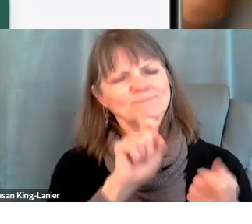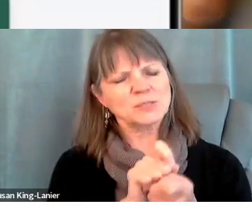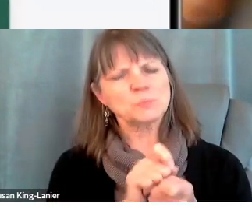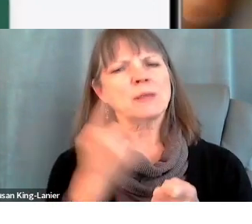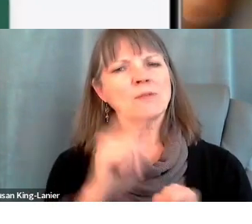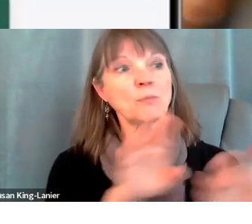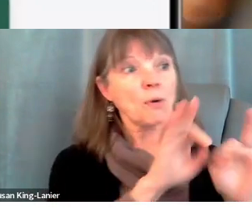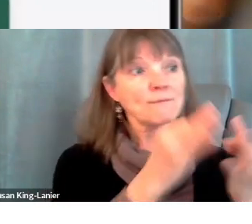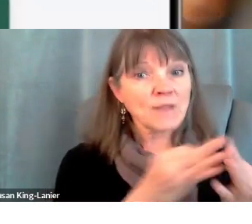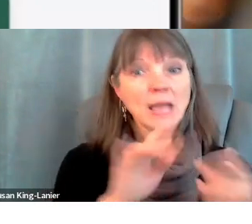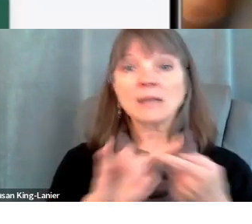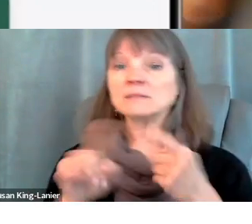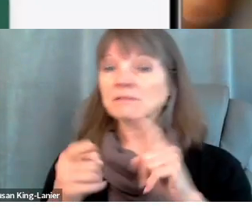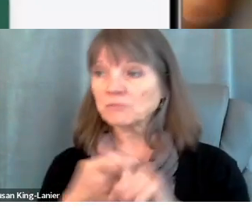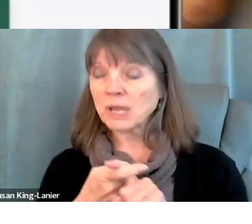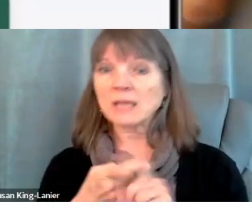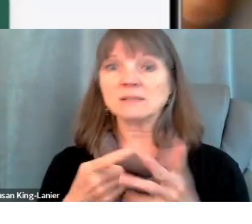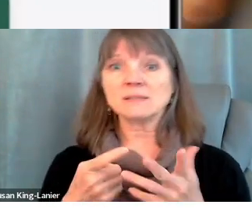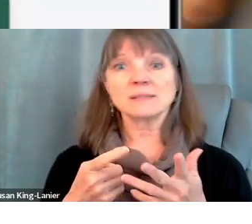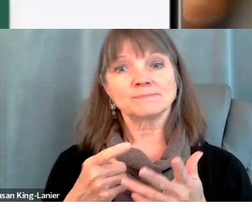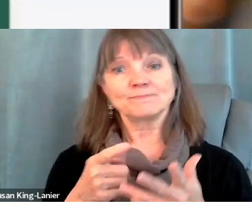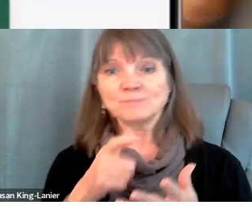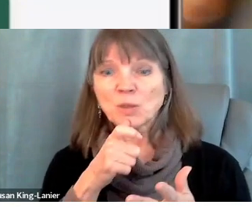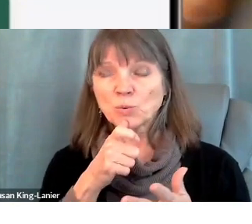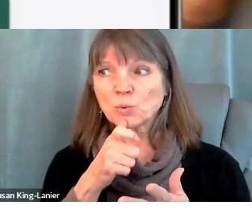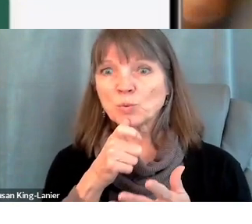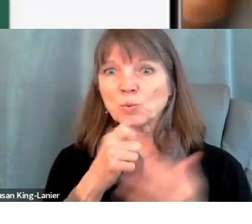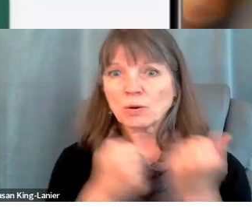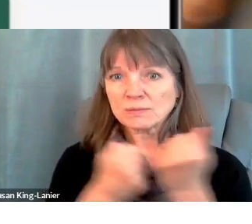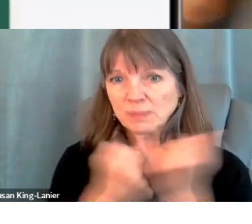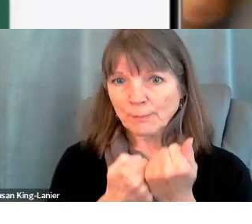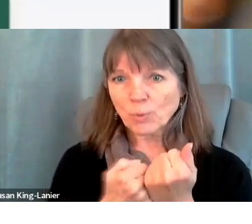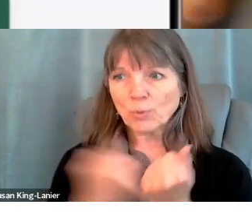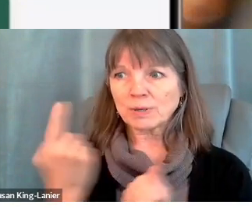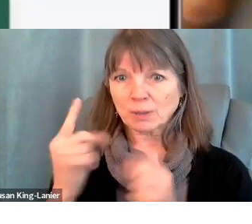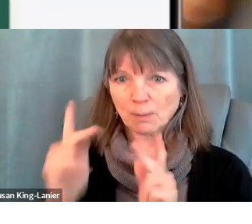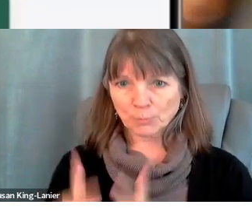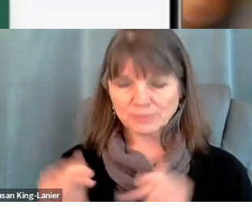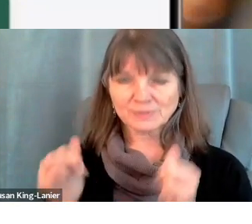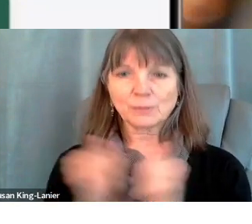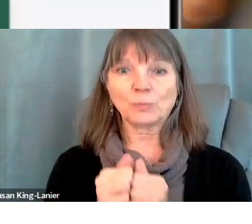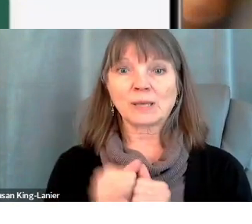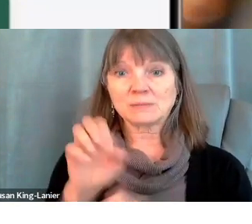It's tailored for friends and family members who are helping a loved one with mental health and substance use disorders.